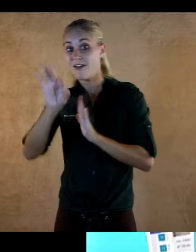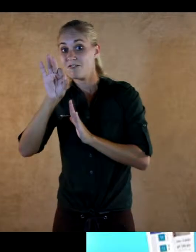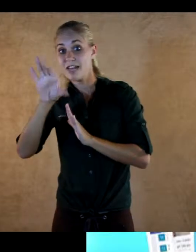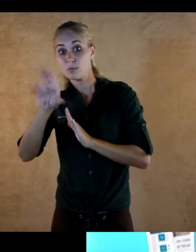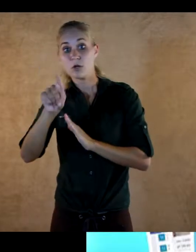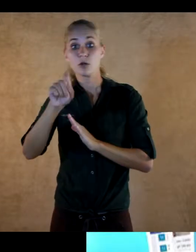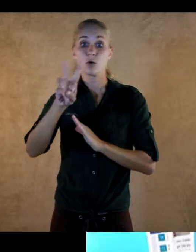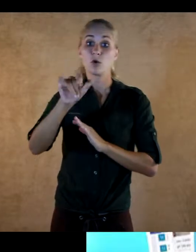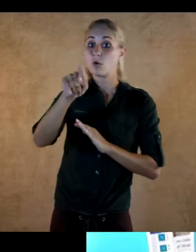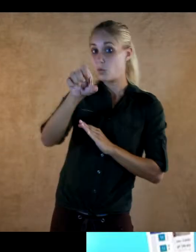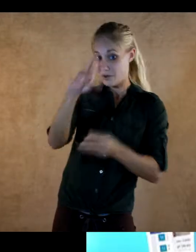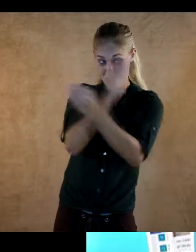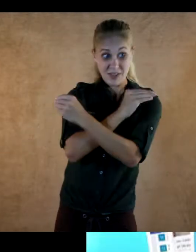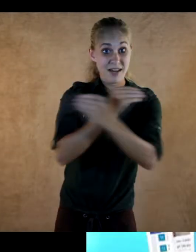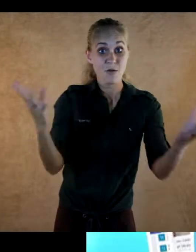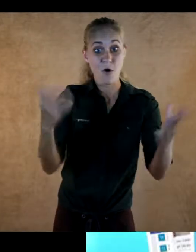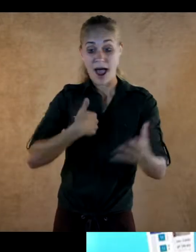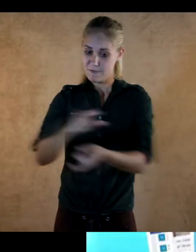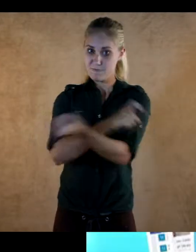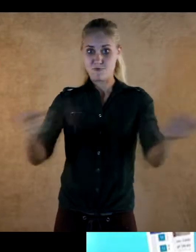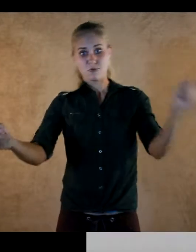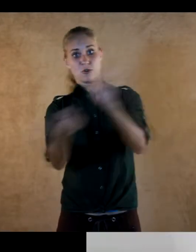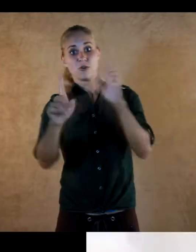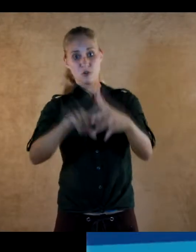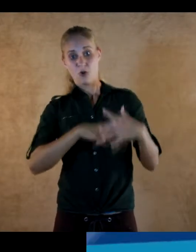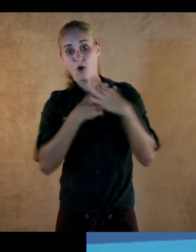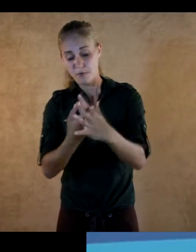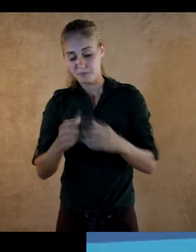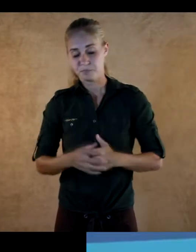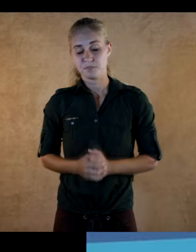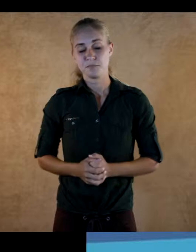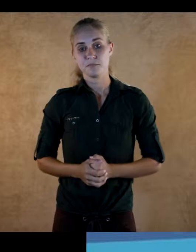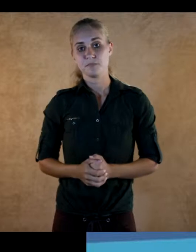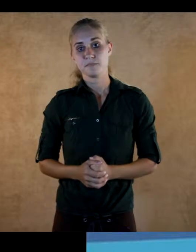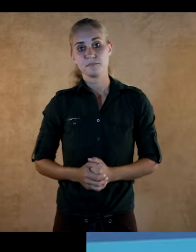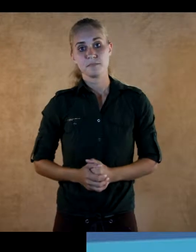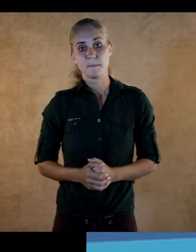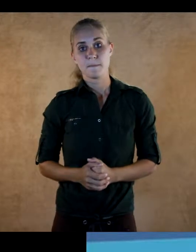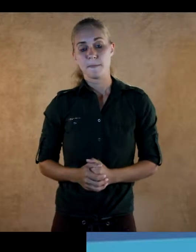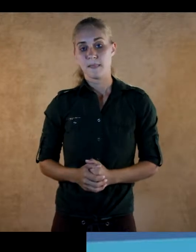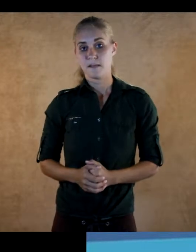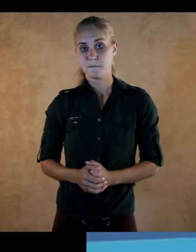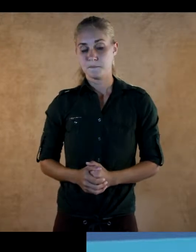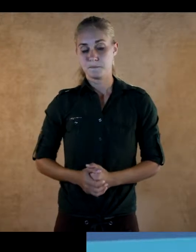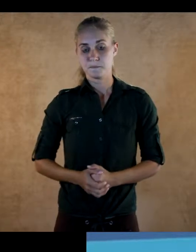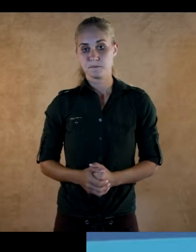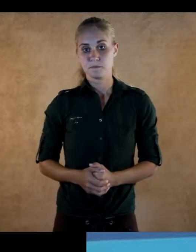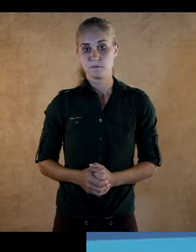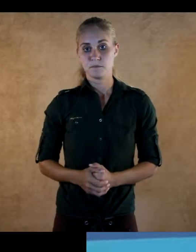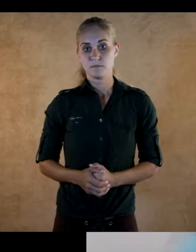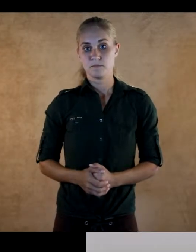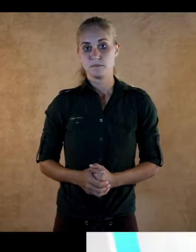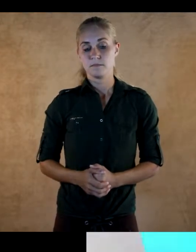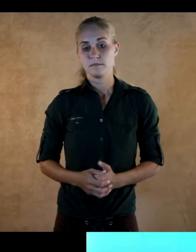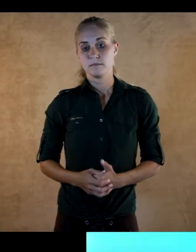to let your friends know you've started the 30 Day Better Body Transformation.